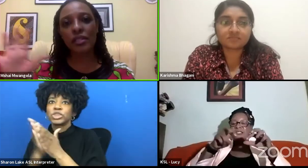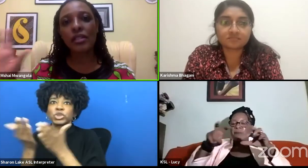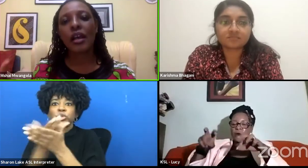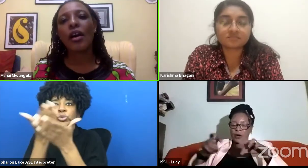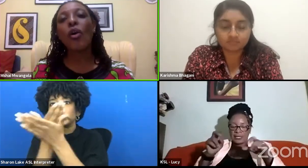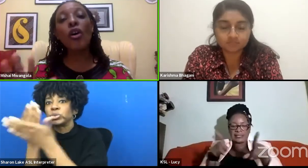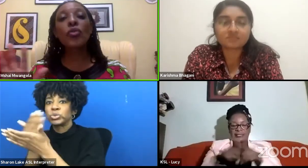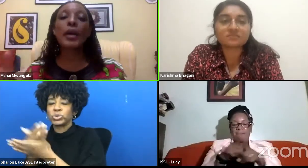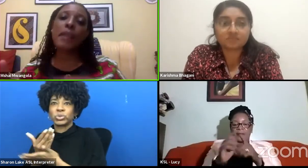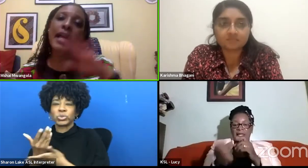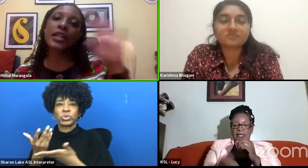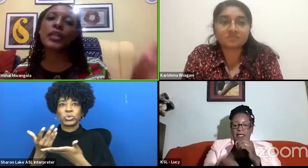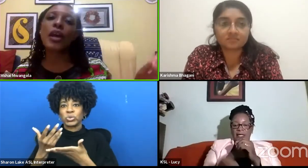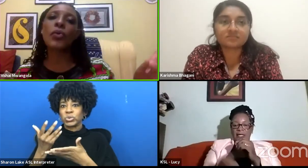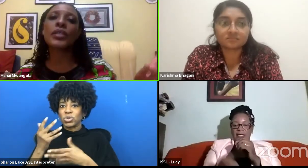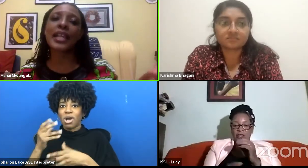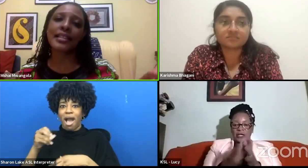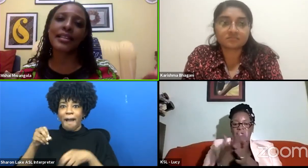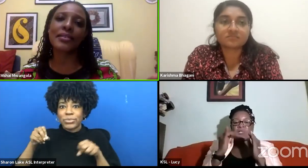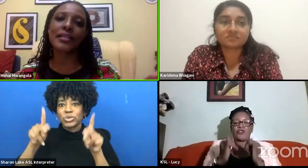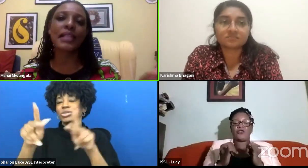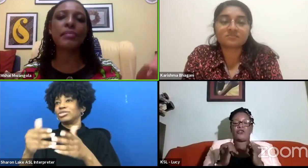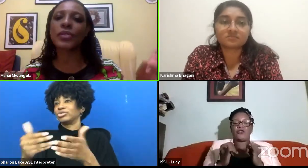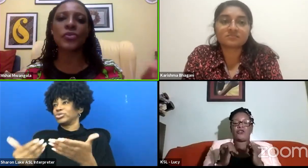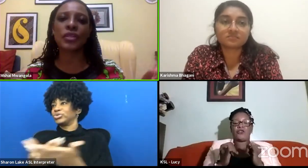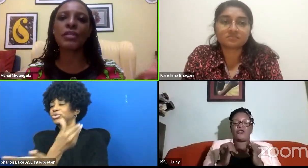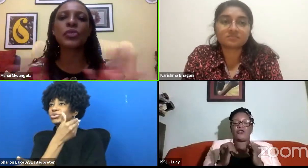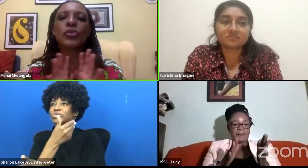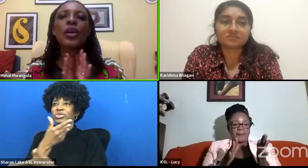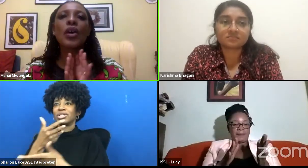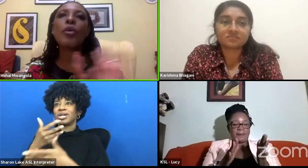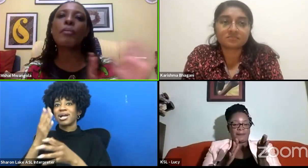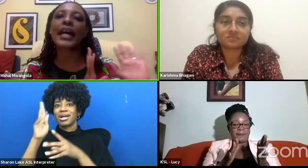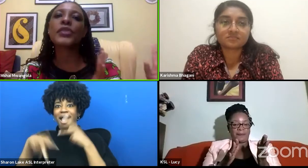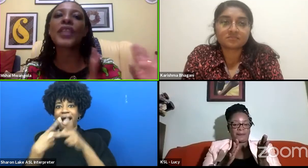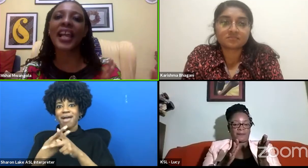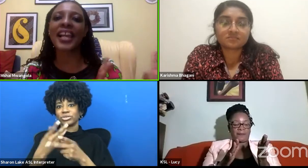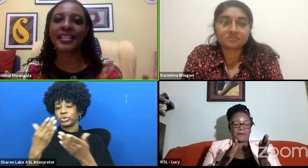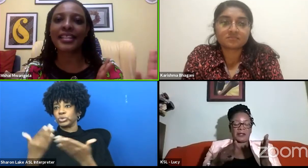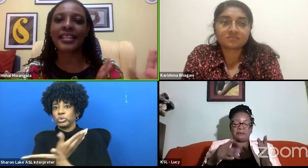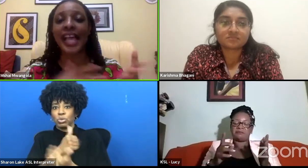or going back and doing the old classical. That's my new dream, is to go back and do the classics